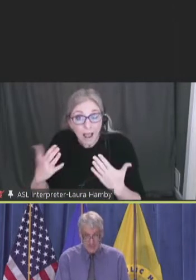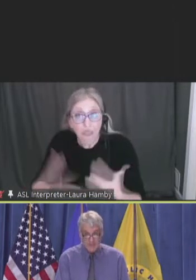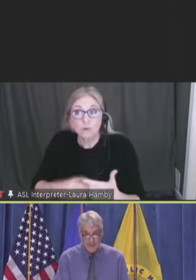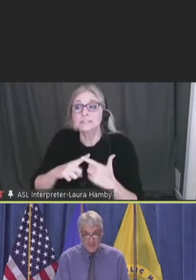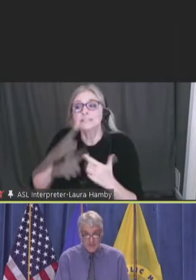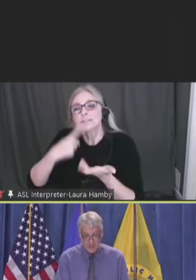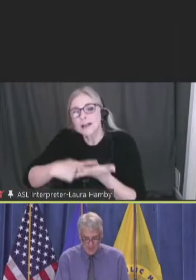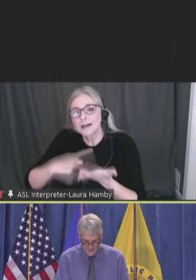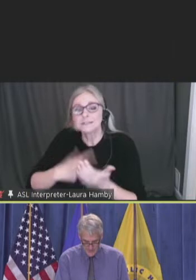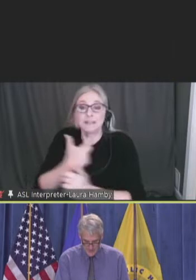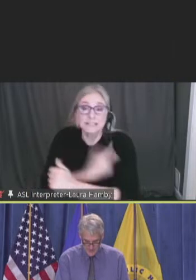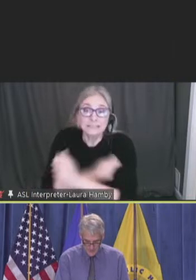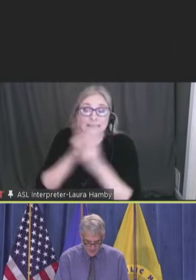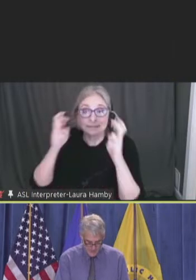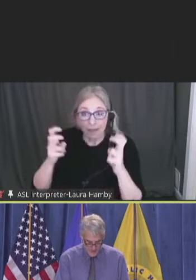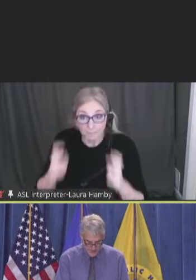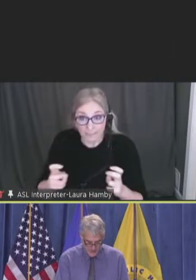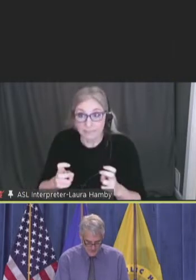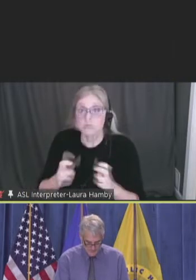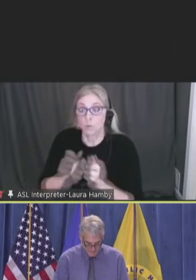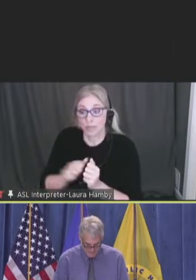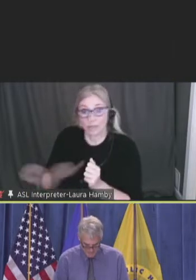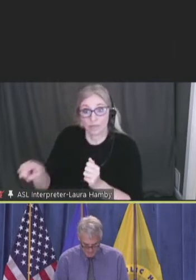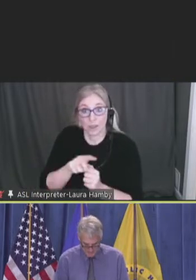vaccine topics with their patients.